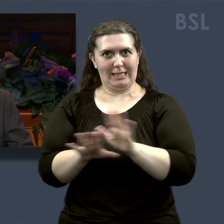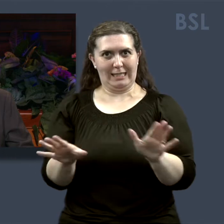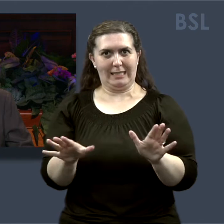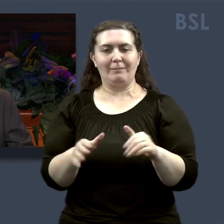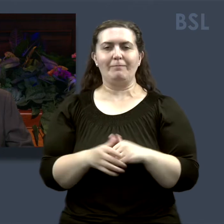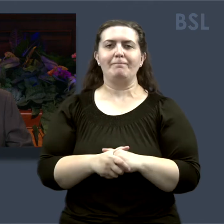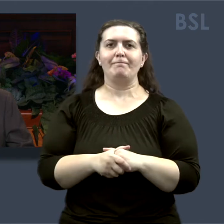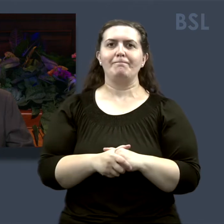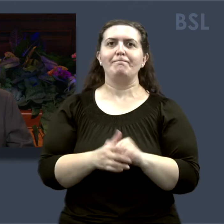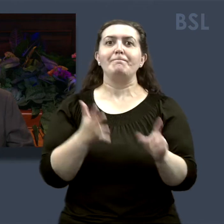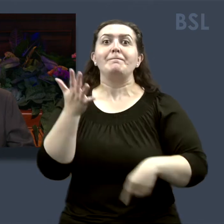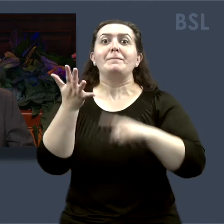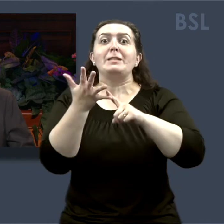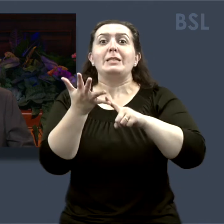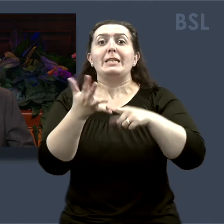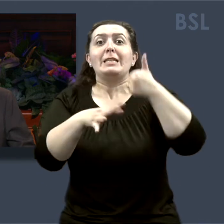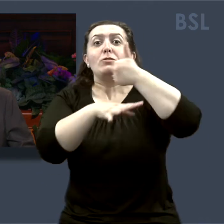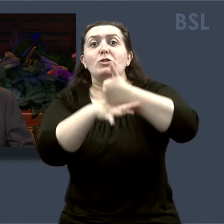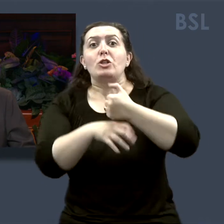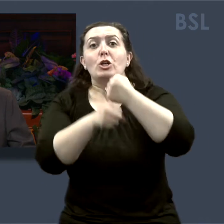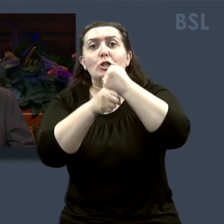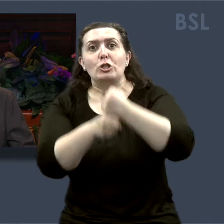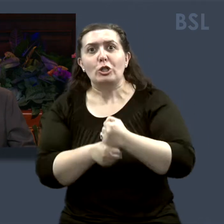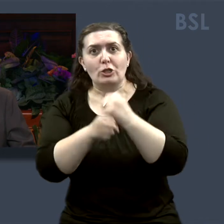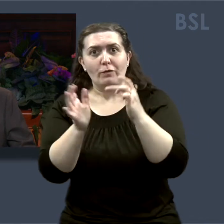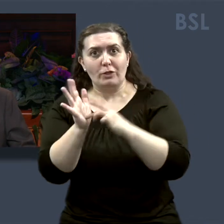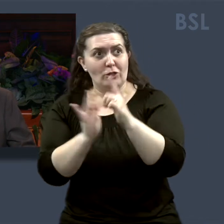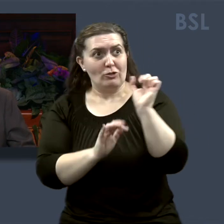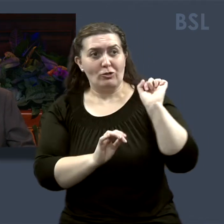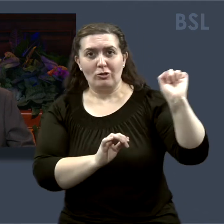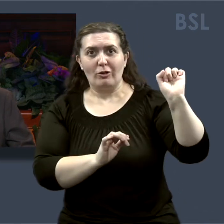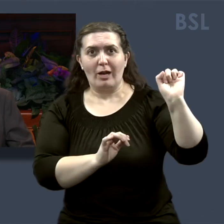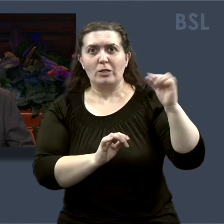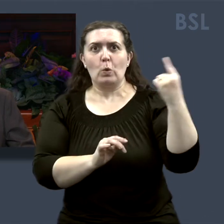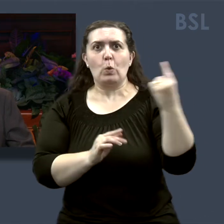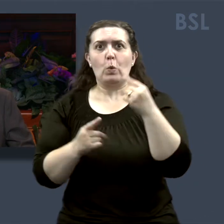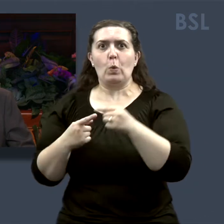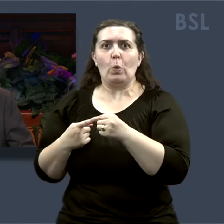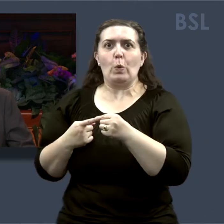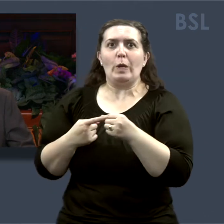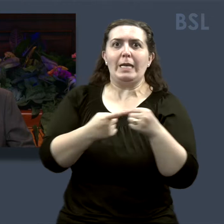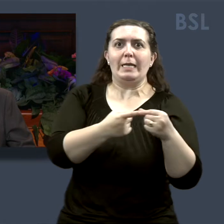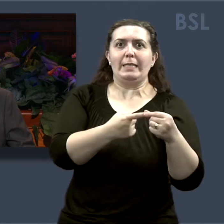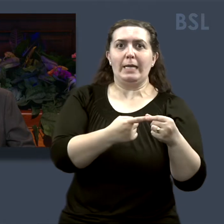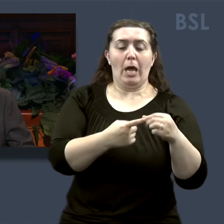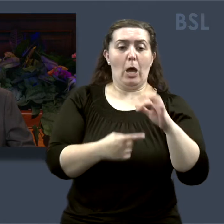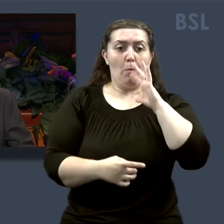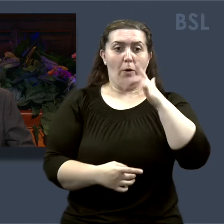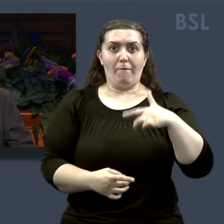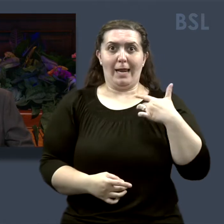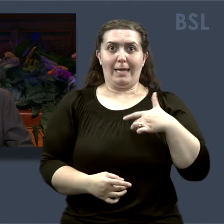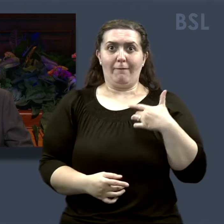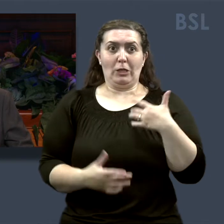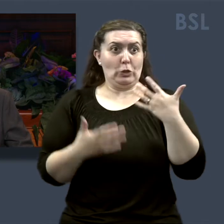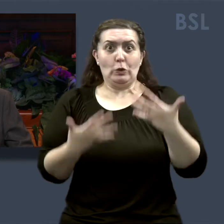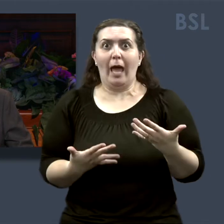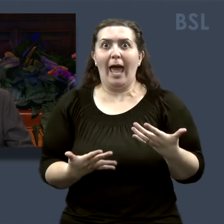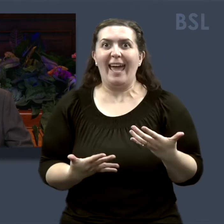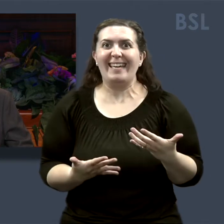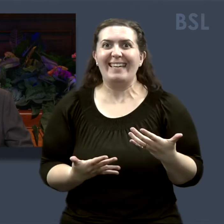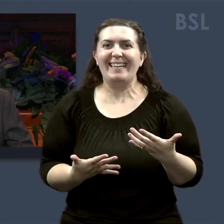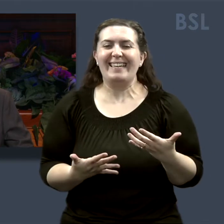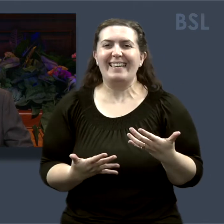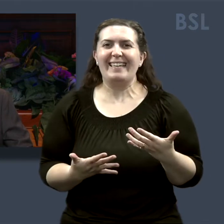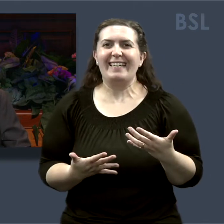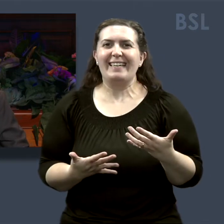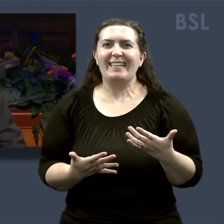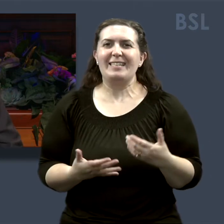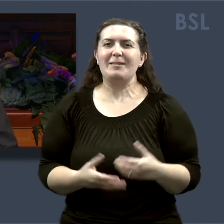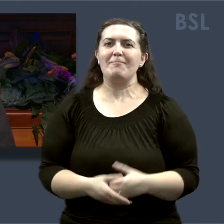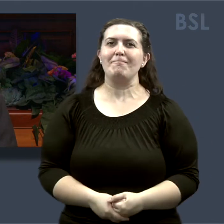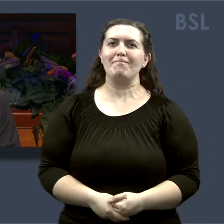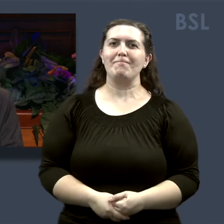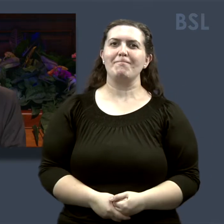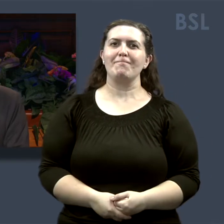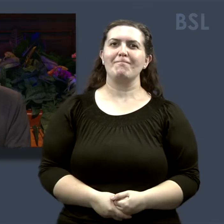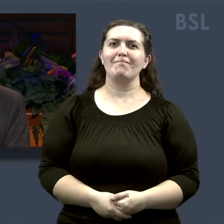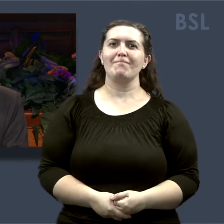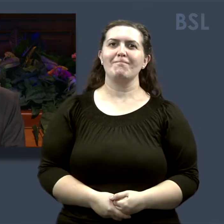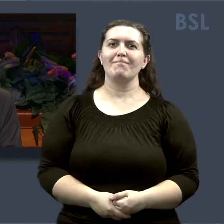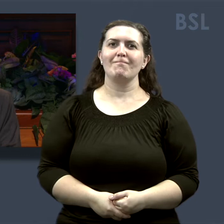The restored Church of Jesus Christ is led by a living prophet today.